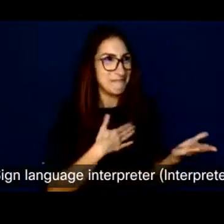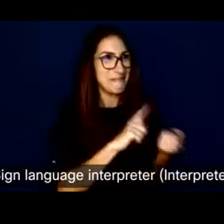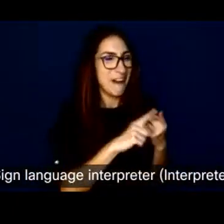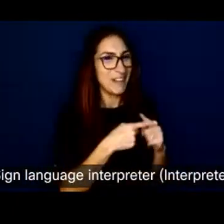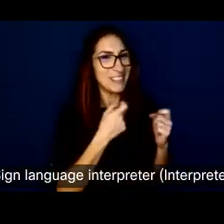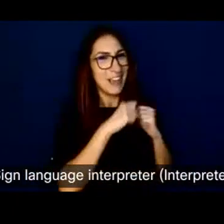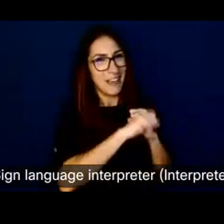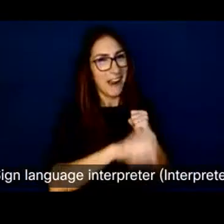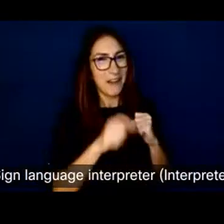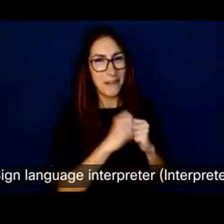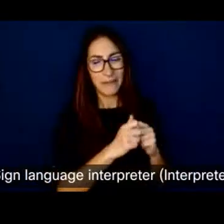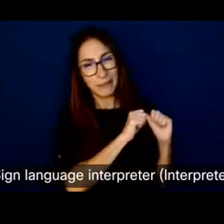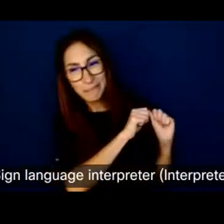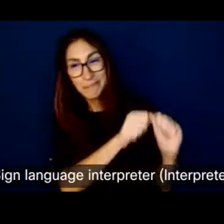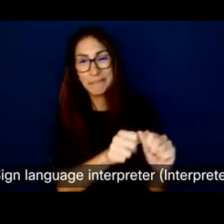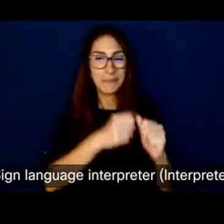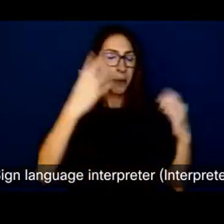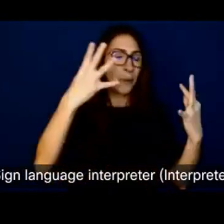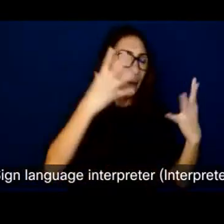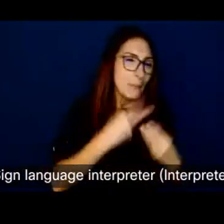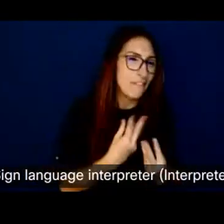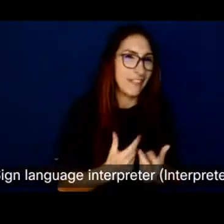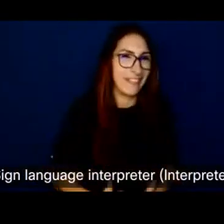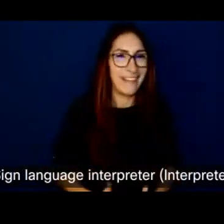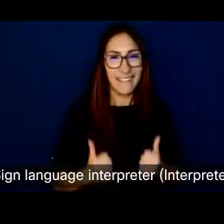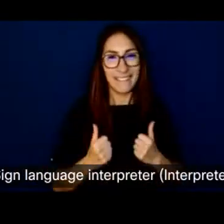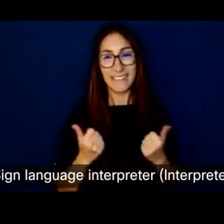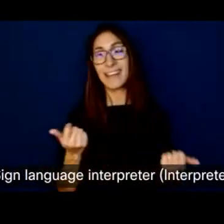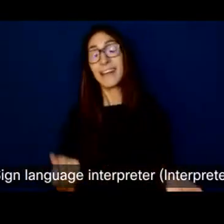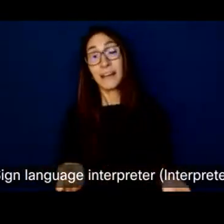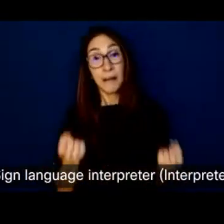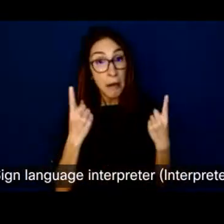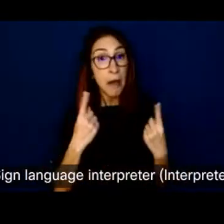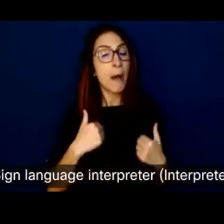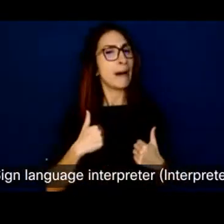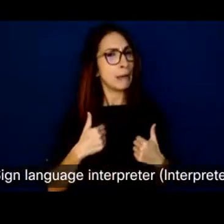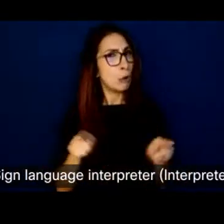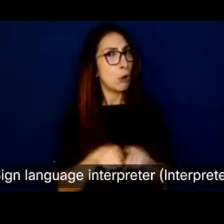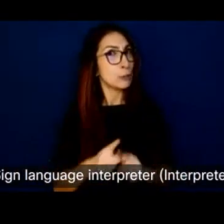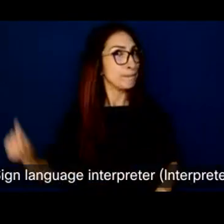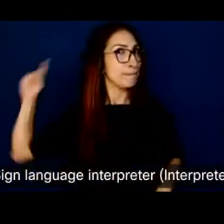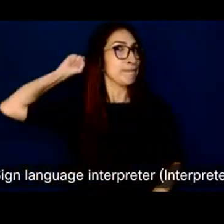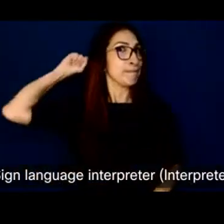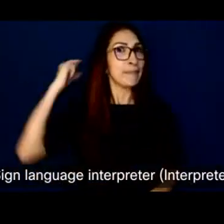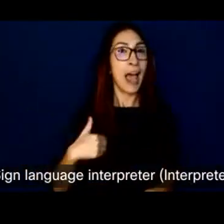lives. But I also know that because of living with HIV, there's going to be some particular challenges that